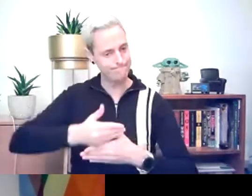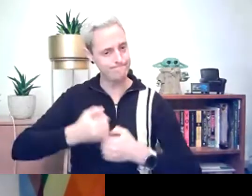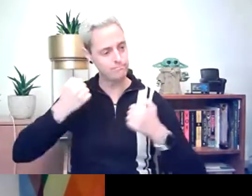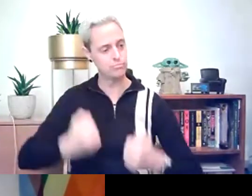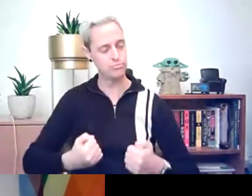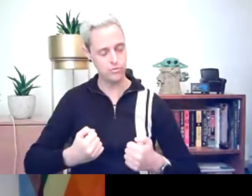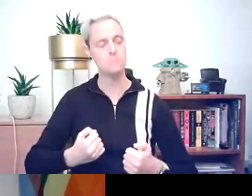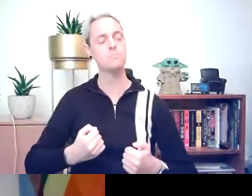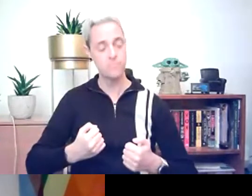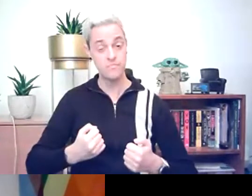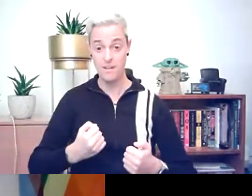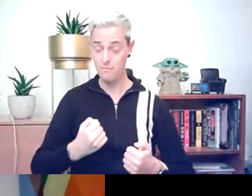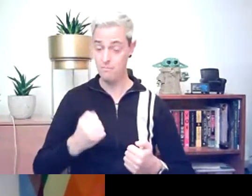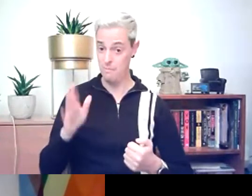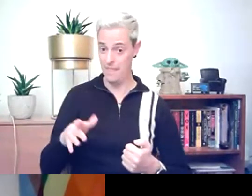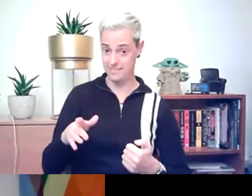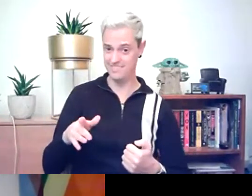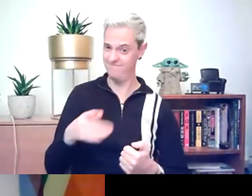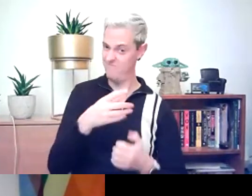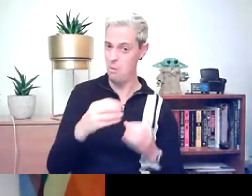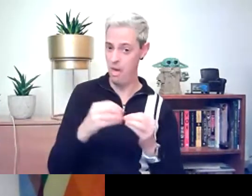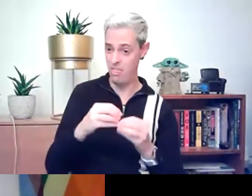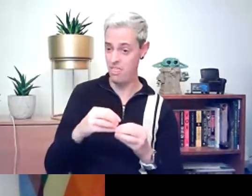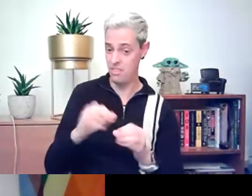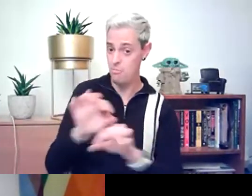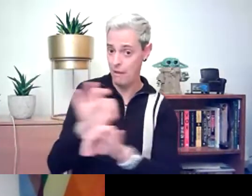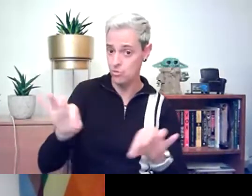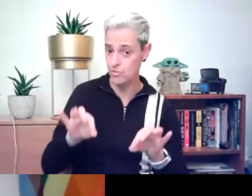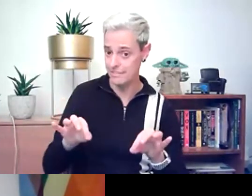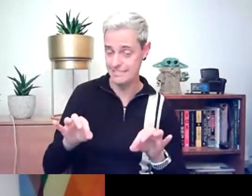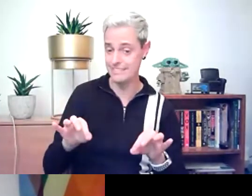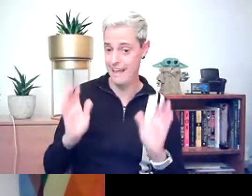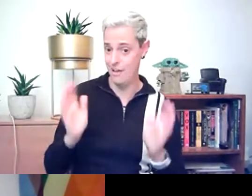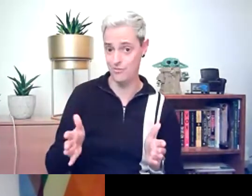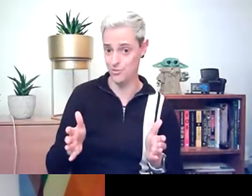of boundary setting, and like picking your battles, I guess, would you say is, is a fair